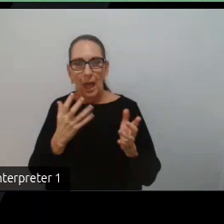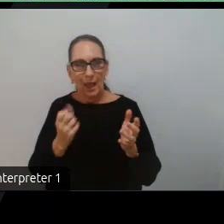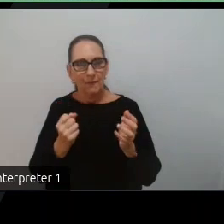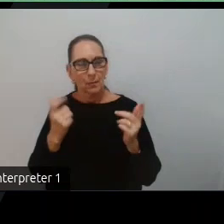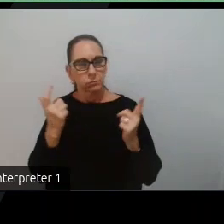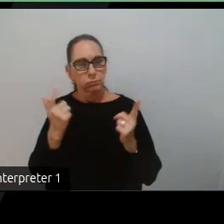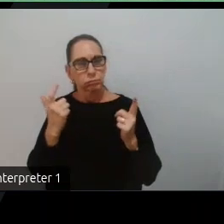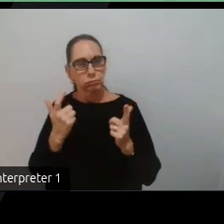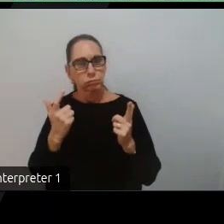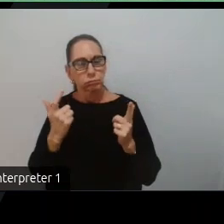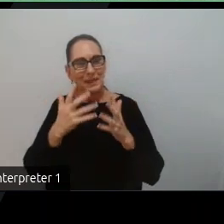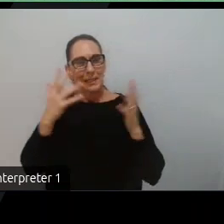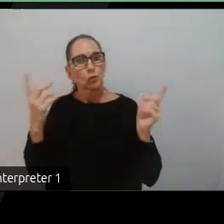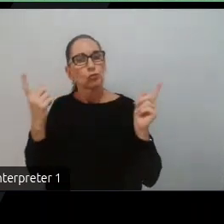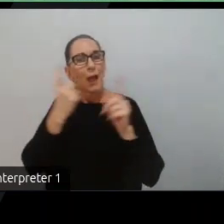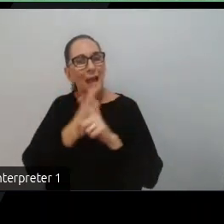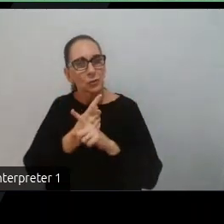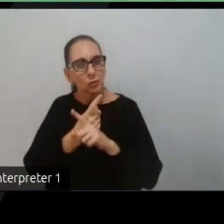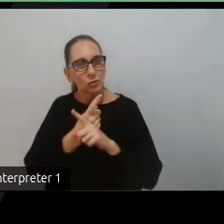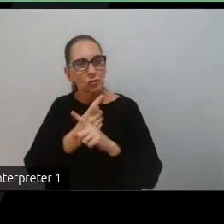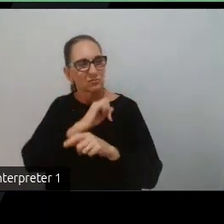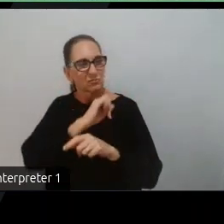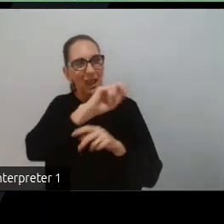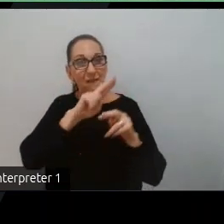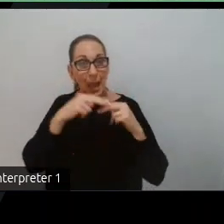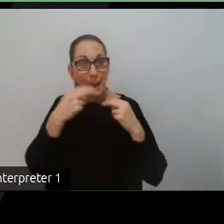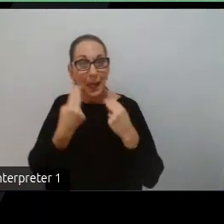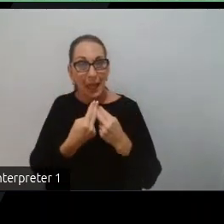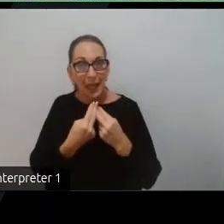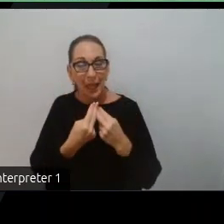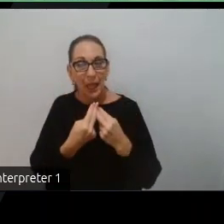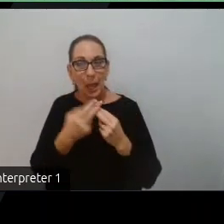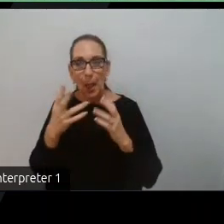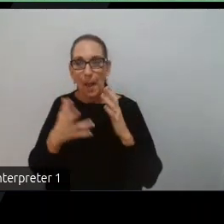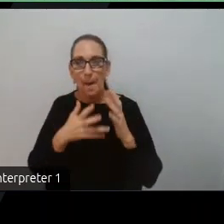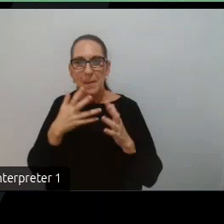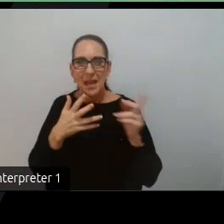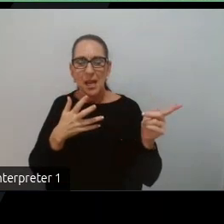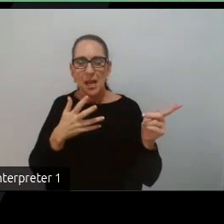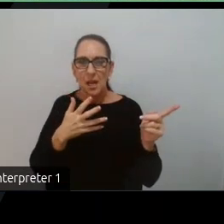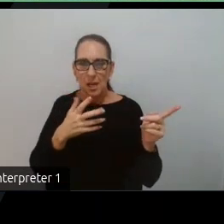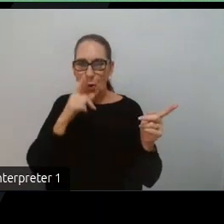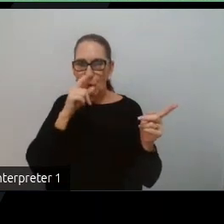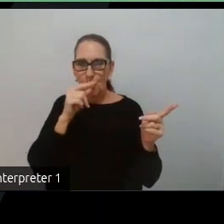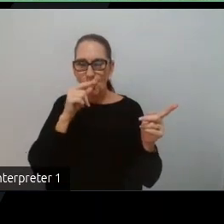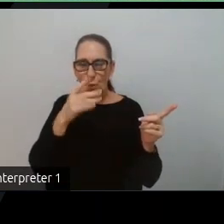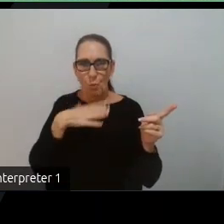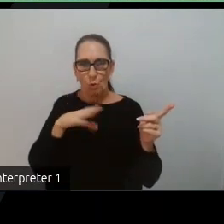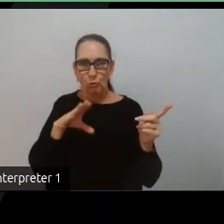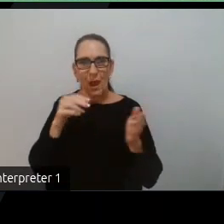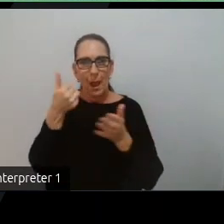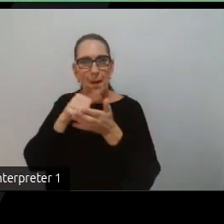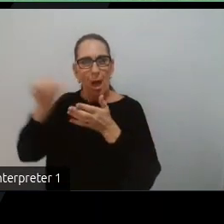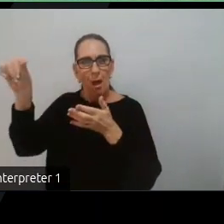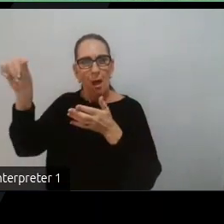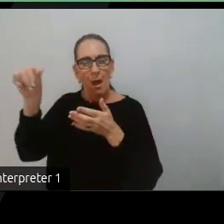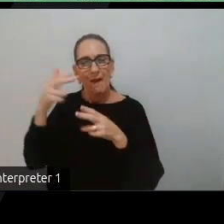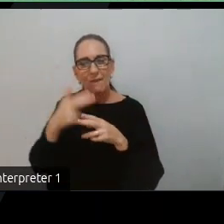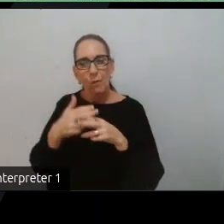circumstances of a family which might justify an application to change any um, current parenting